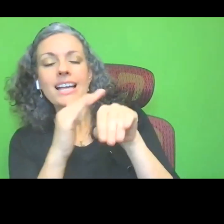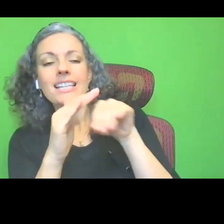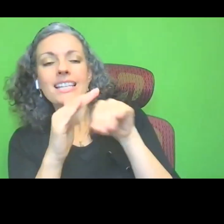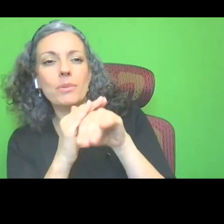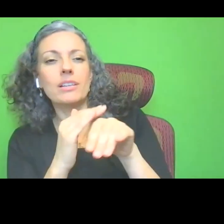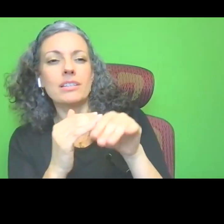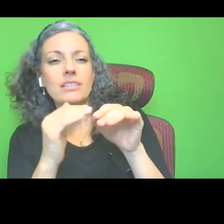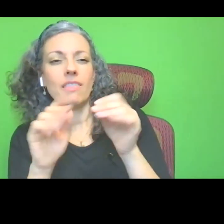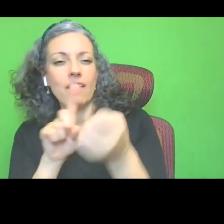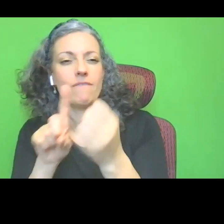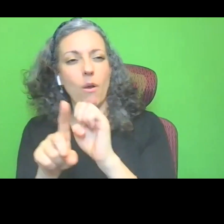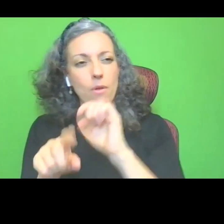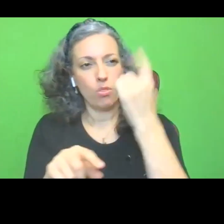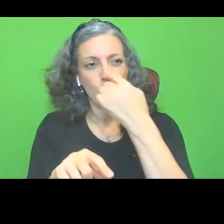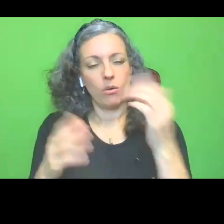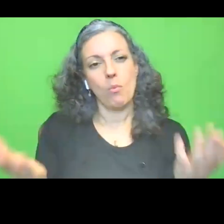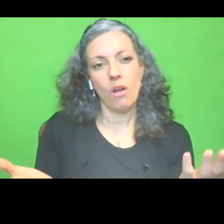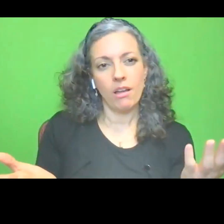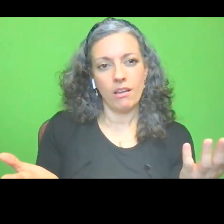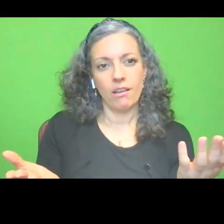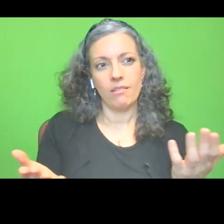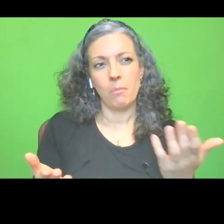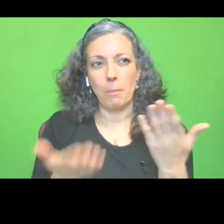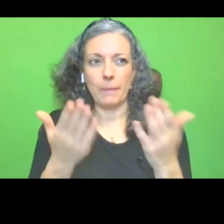looks in five or ten years out.